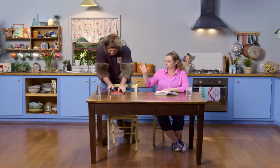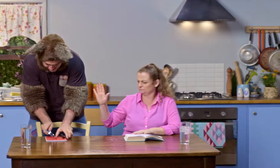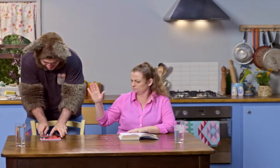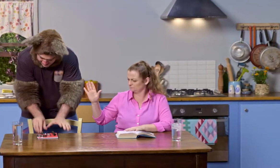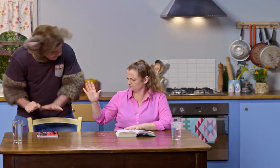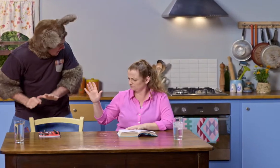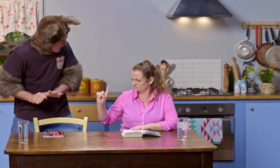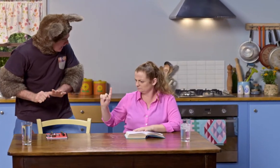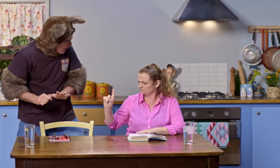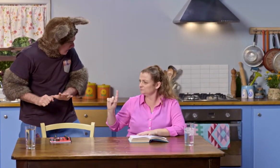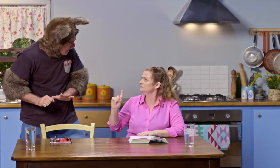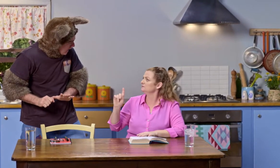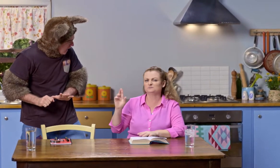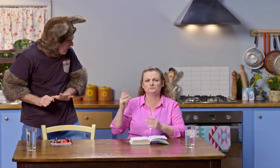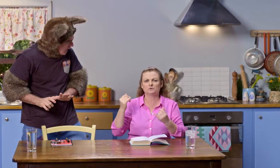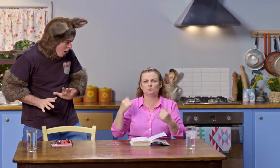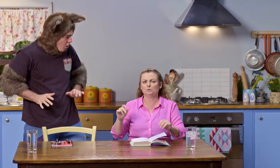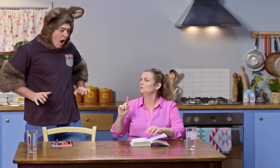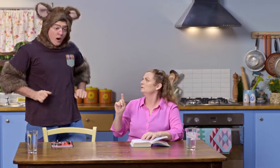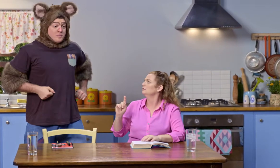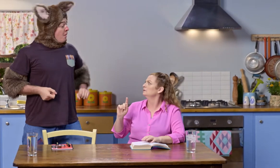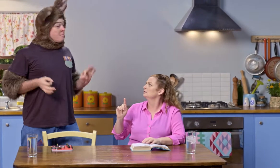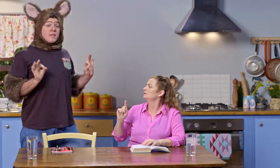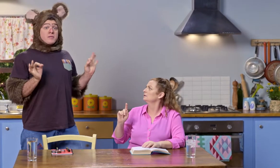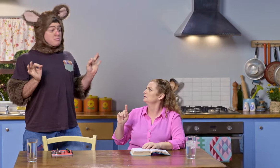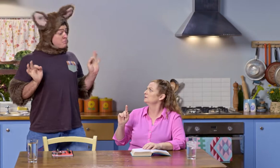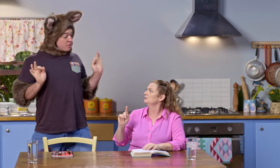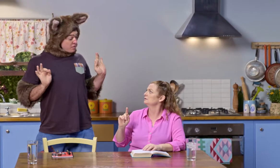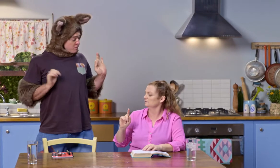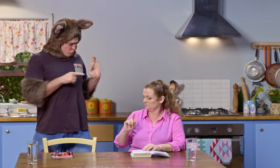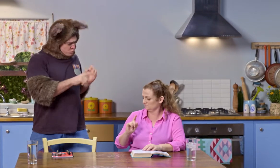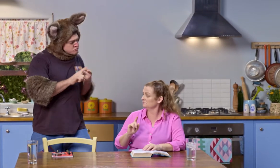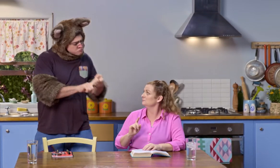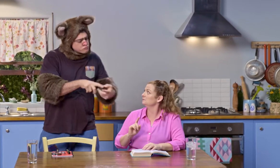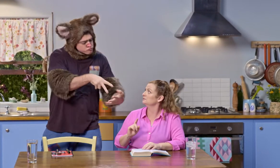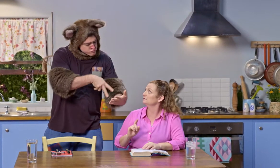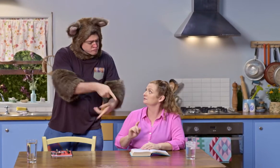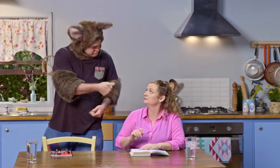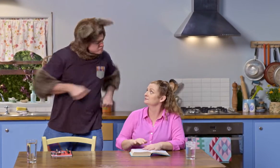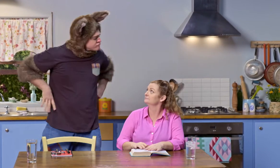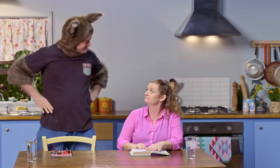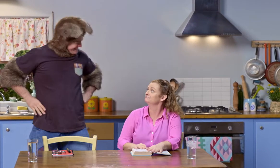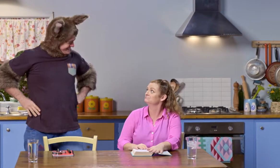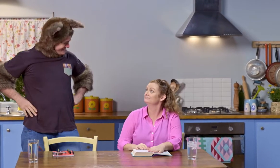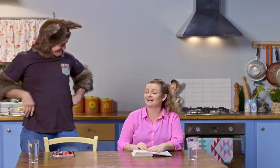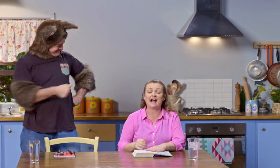Possum, what's the matter? Is there something wrong? No, nothing, Sally. You just continue reading your book.